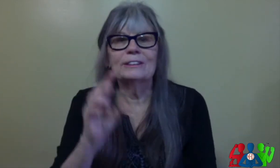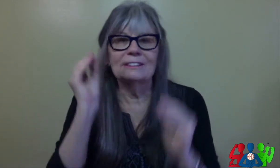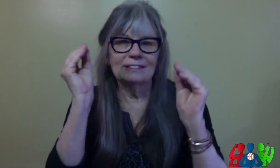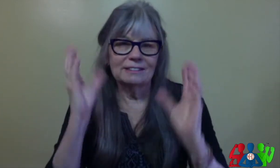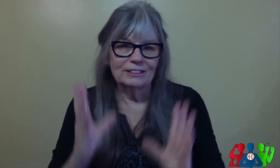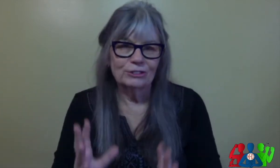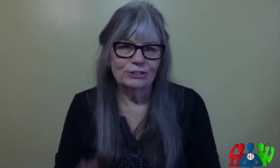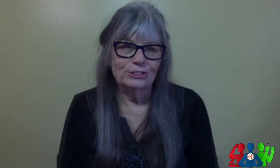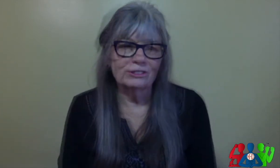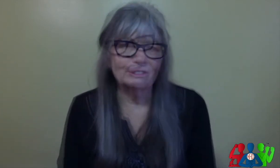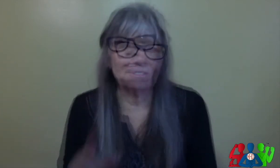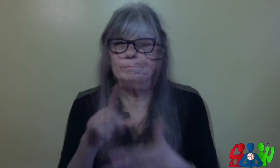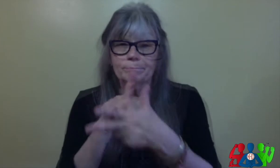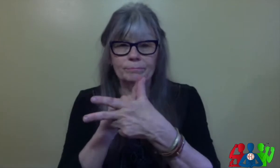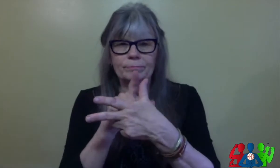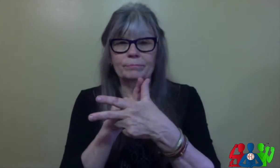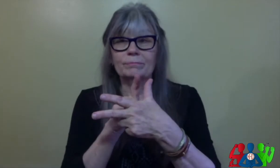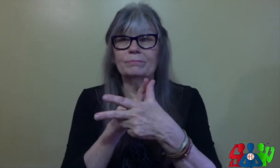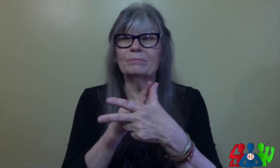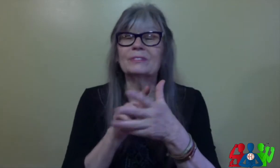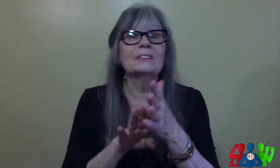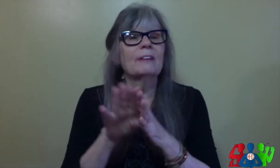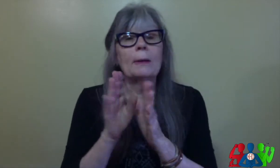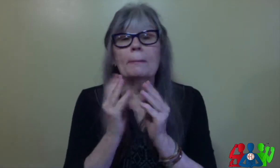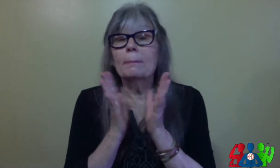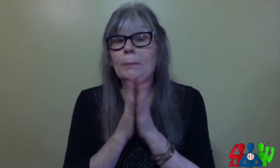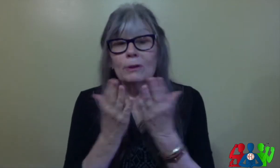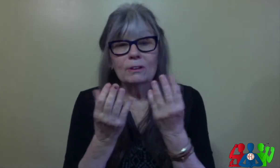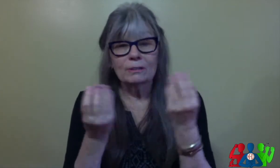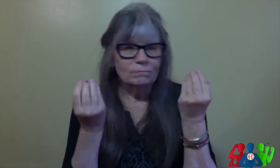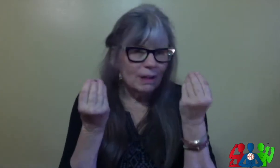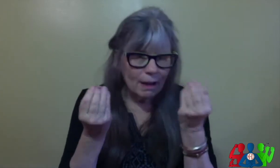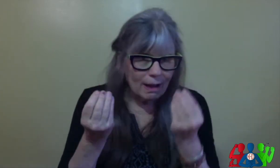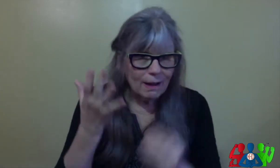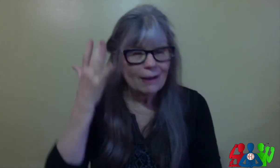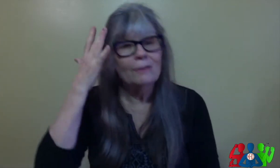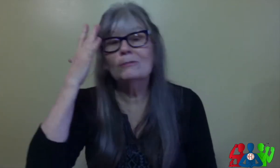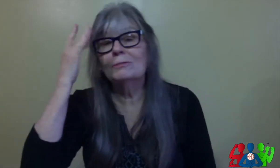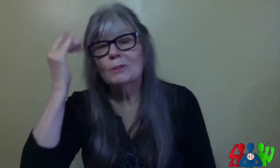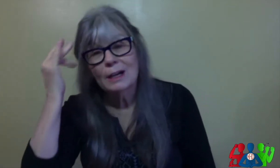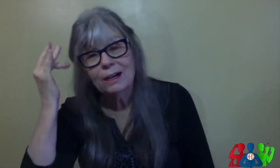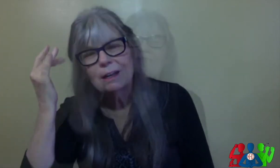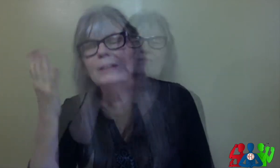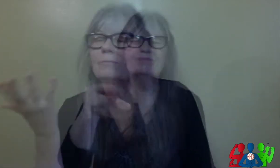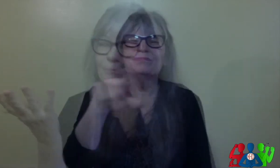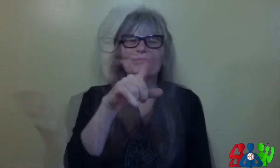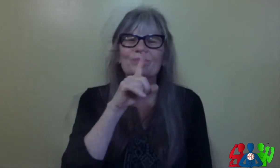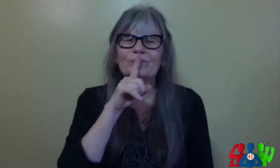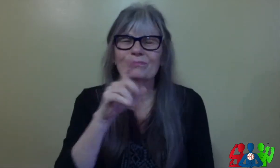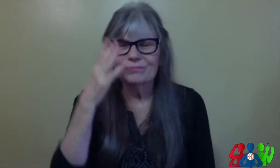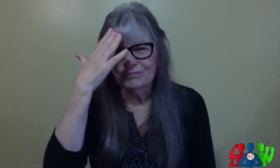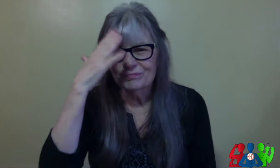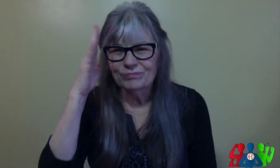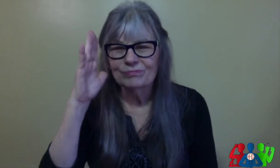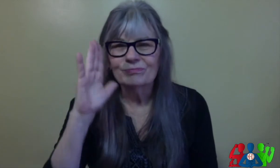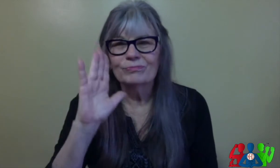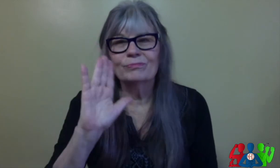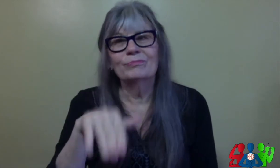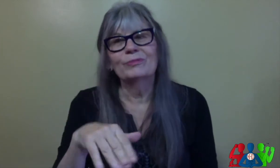and some different materials or activities that you can use as a teacher. Let's start out with